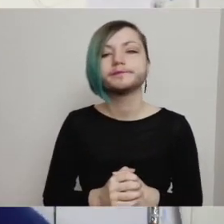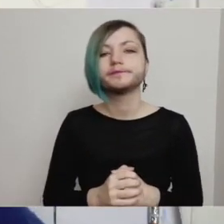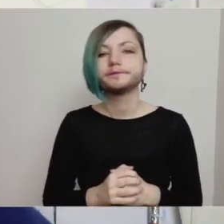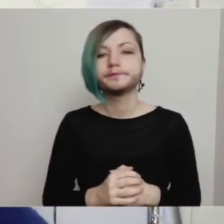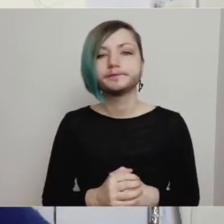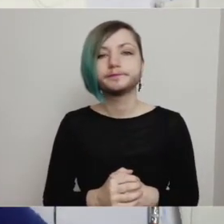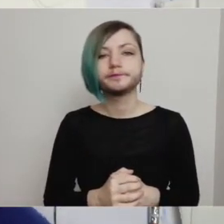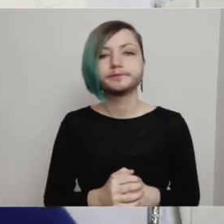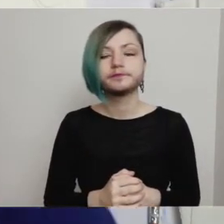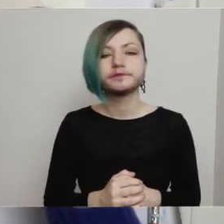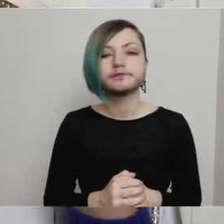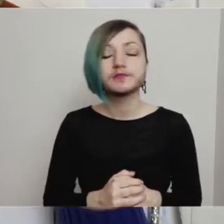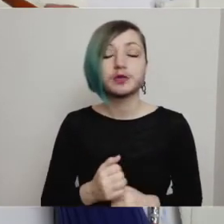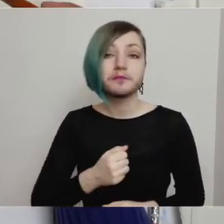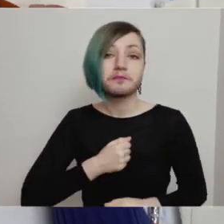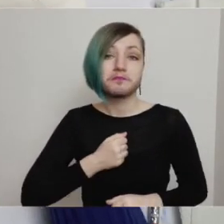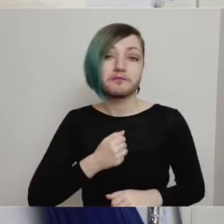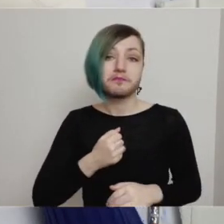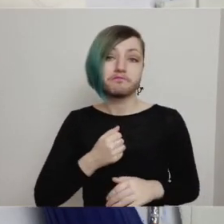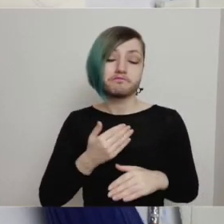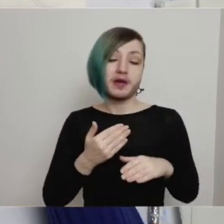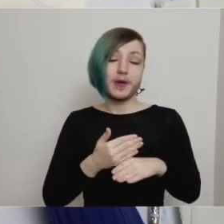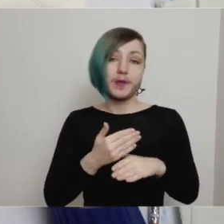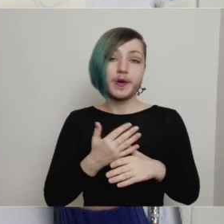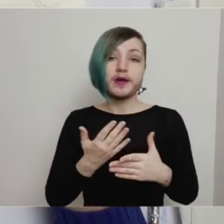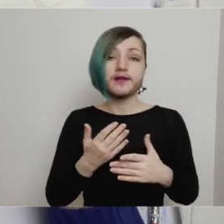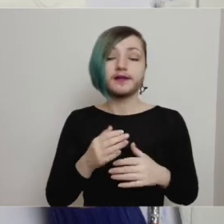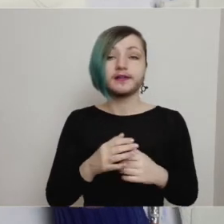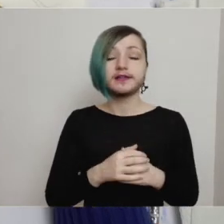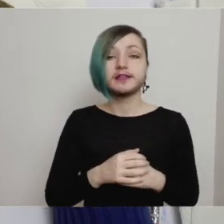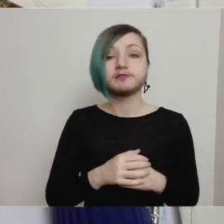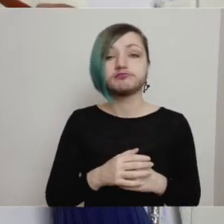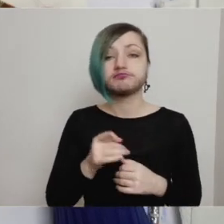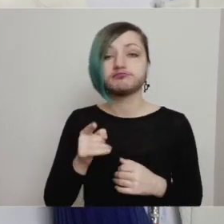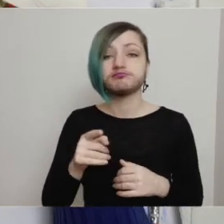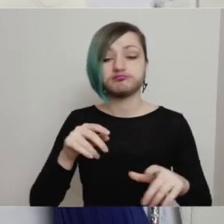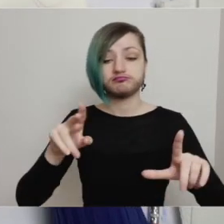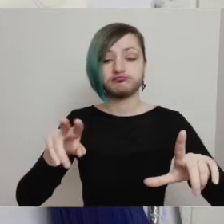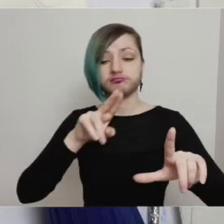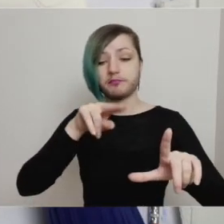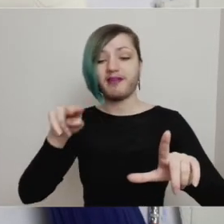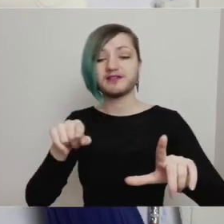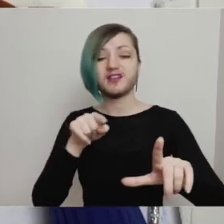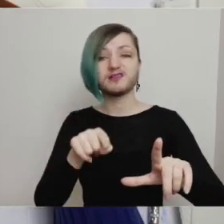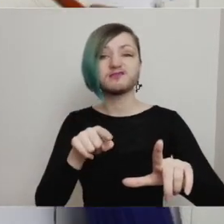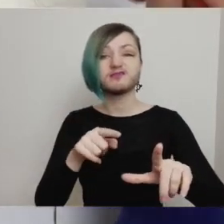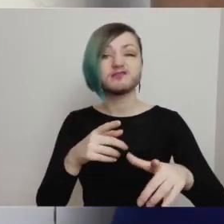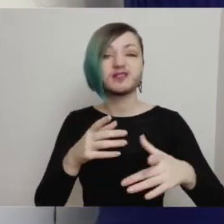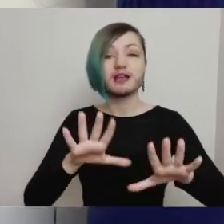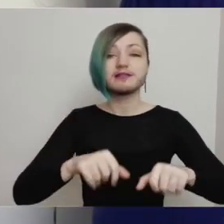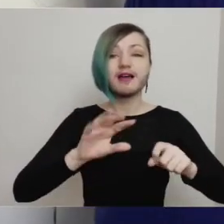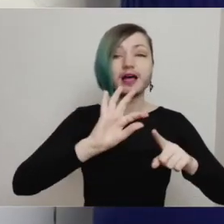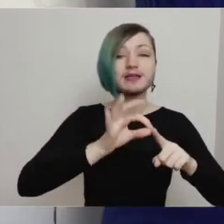And in my practice these are really just just starting points for bigger work I make a lot of